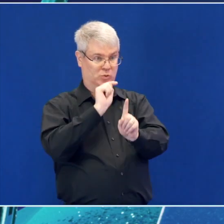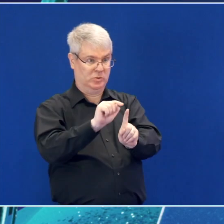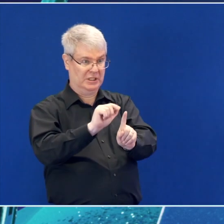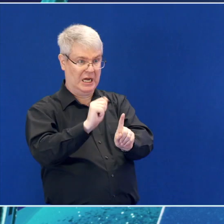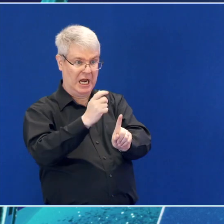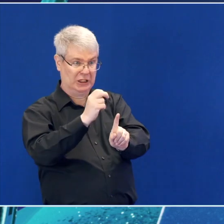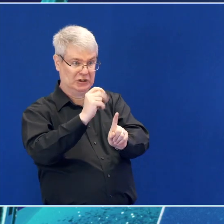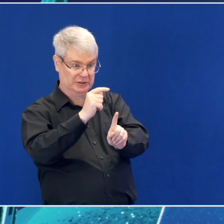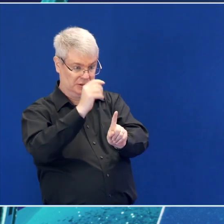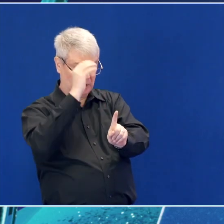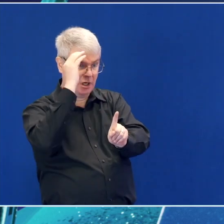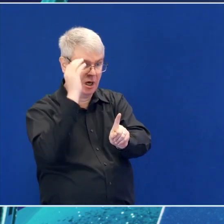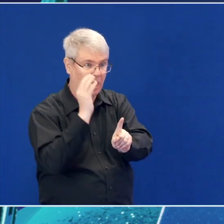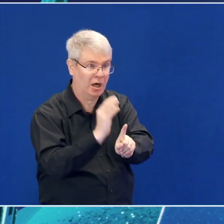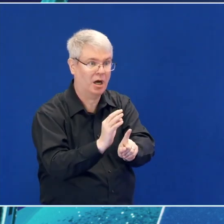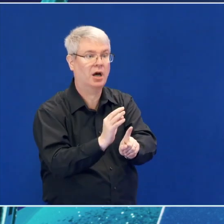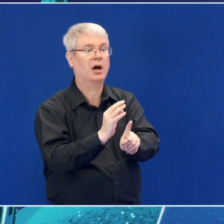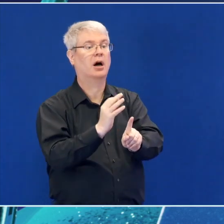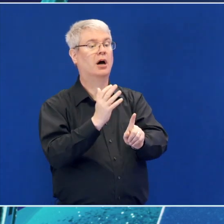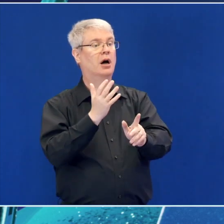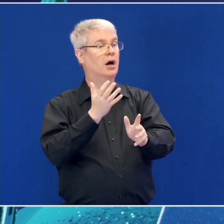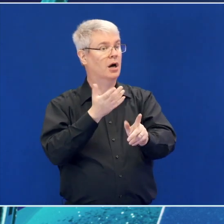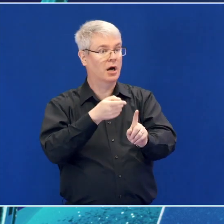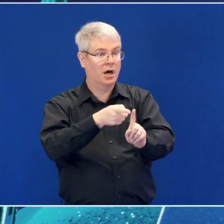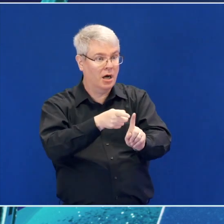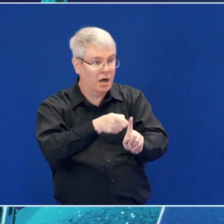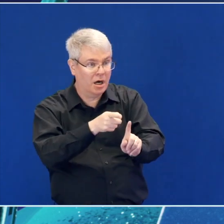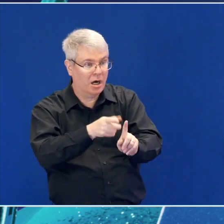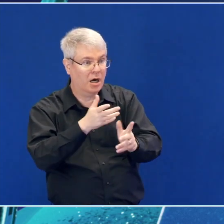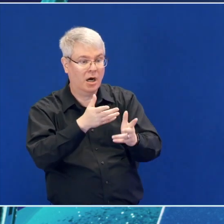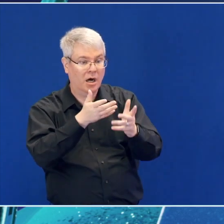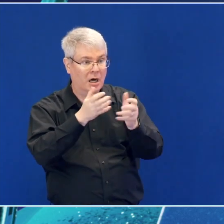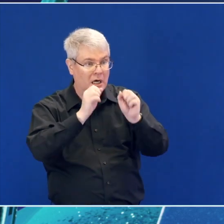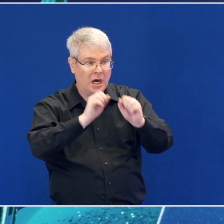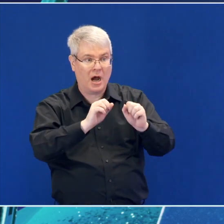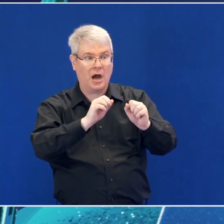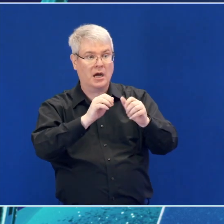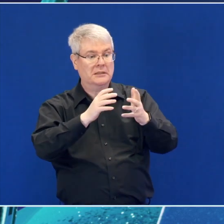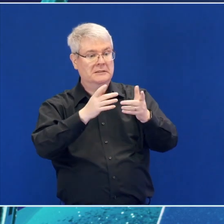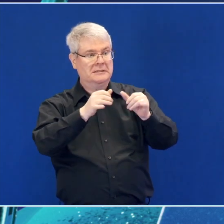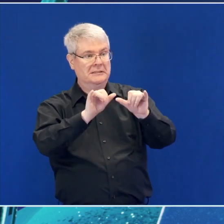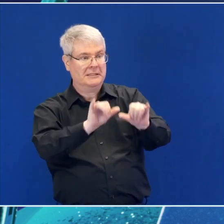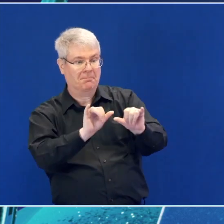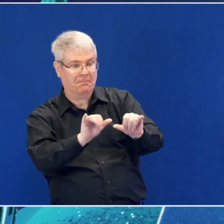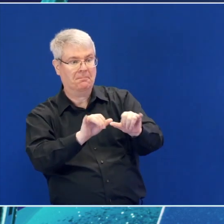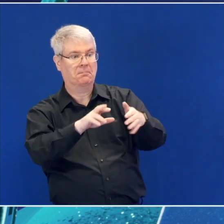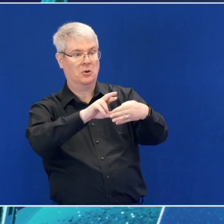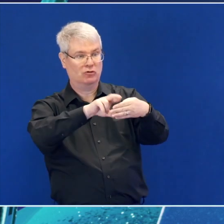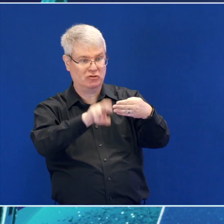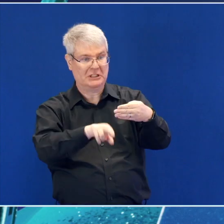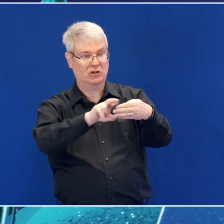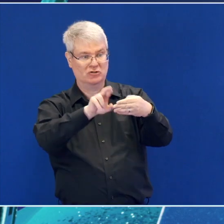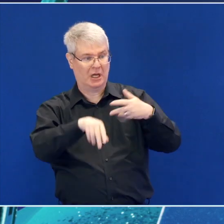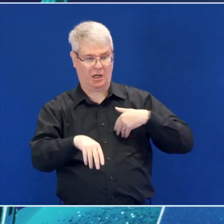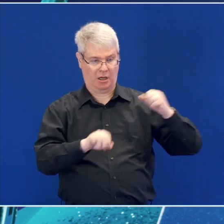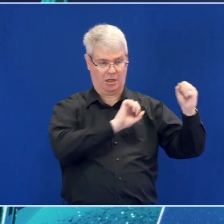that bring the same results back over, and over, and over again, and you tie those together with the capabilities of the model is